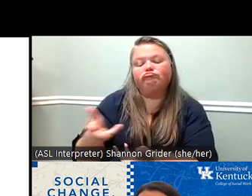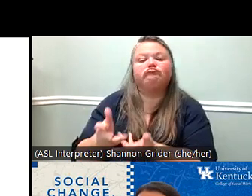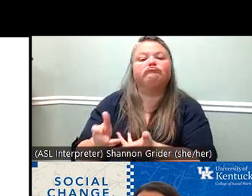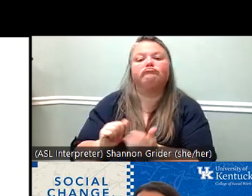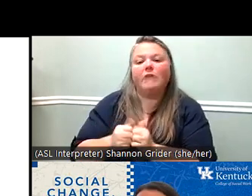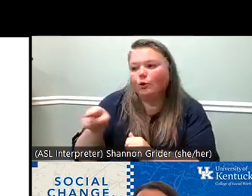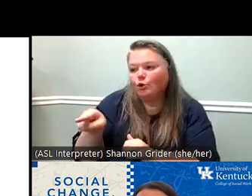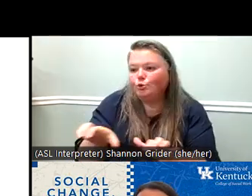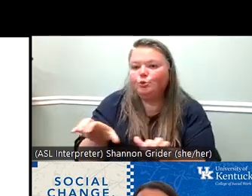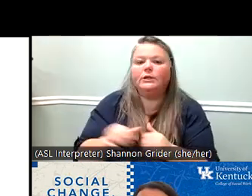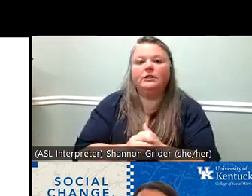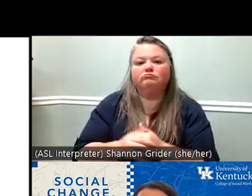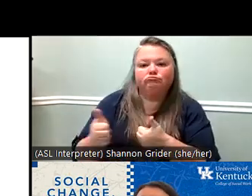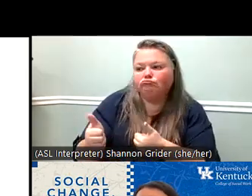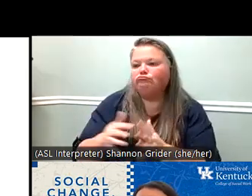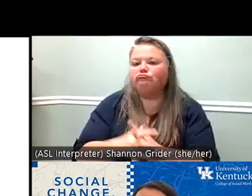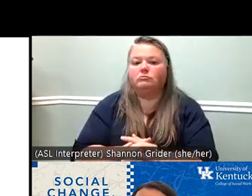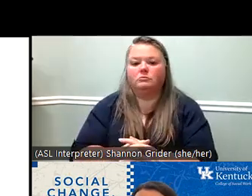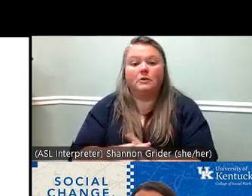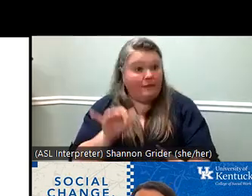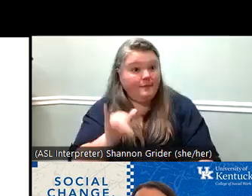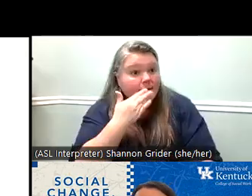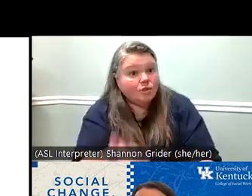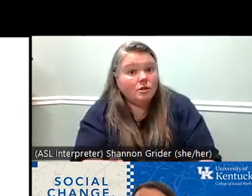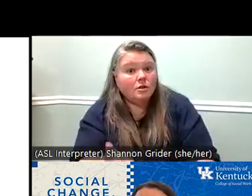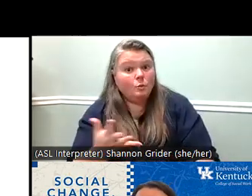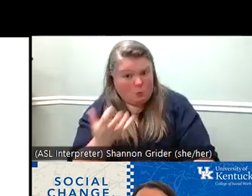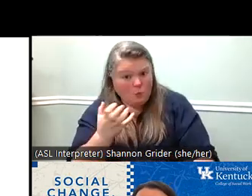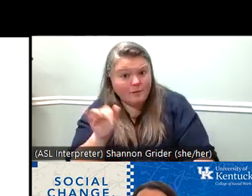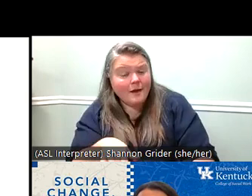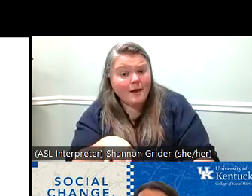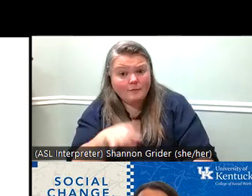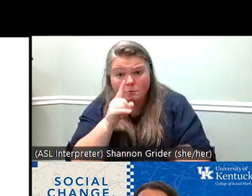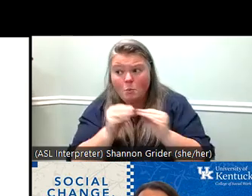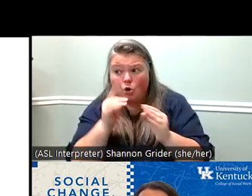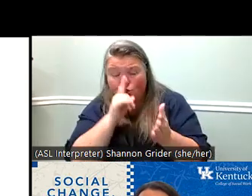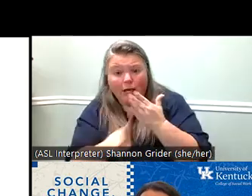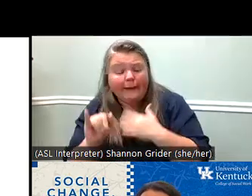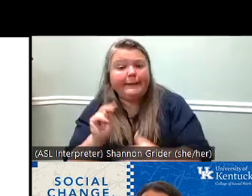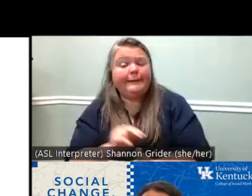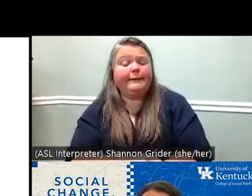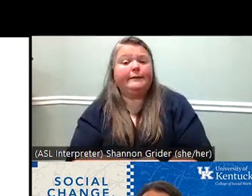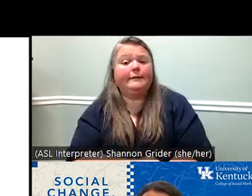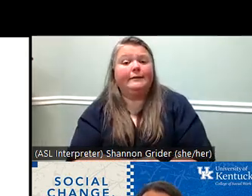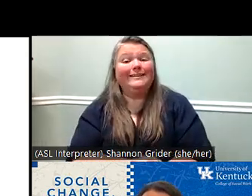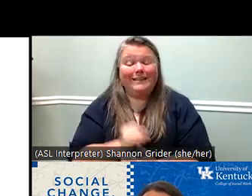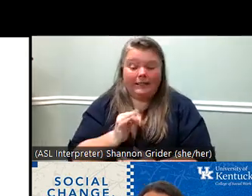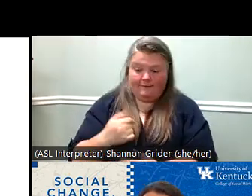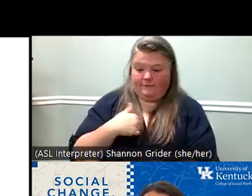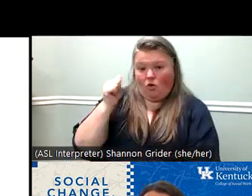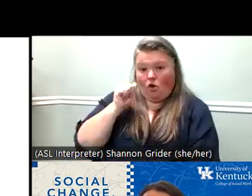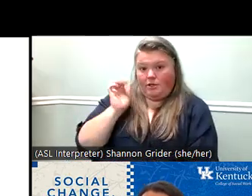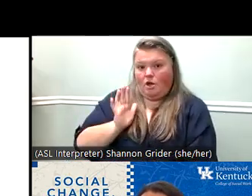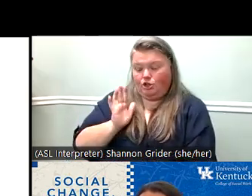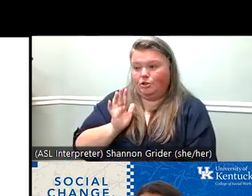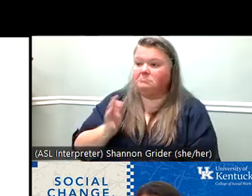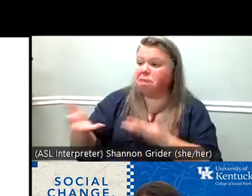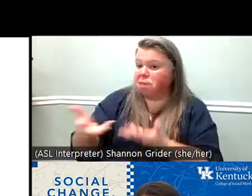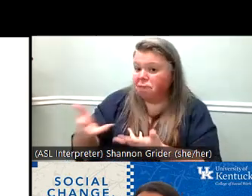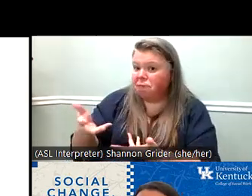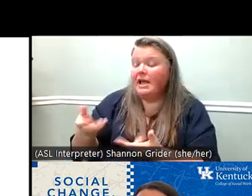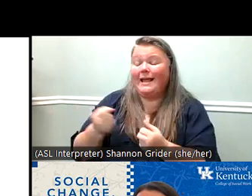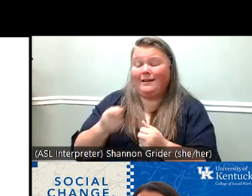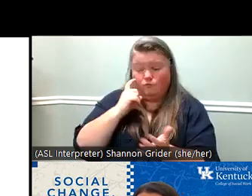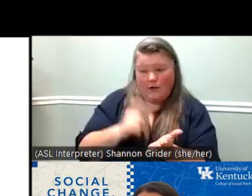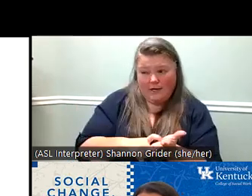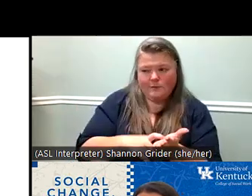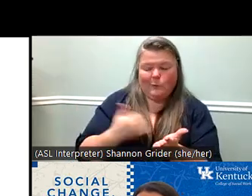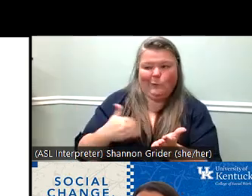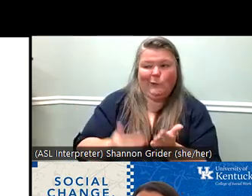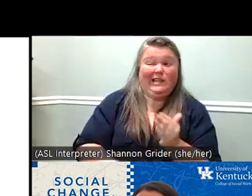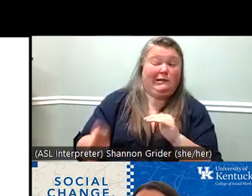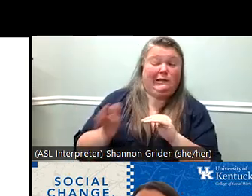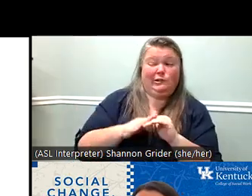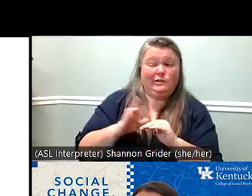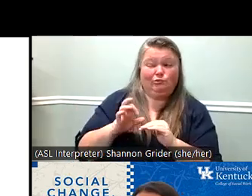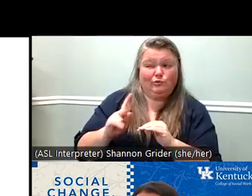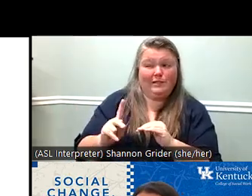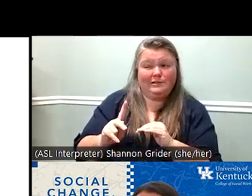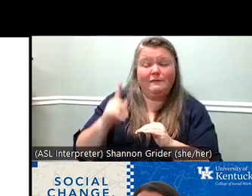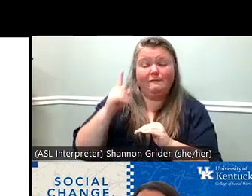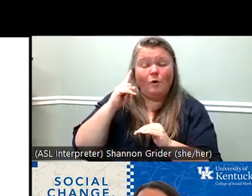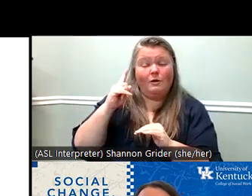COMING FOR A HEARING AID FITTING OR JUST SO TALK ABOUT HEARING LOSS OR A COCHLEAR IMPLANT PREP OR ANYTHING LIKE THAT, THEN THE AUDIOLOGISTS ARE NOW LOOKING MORE